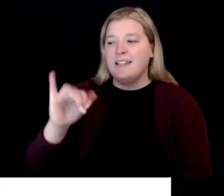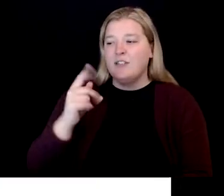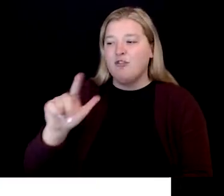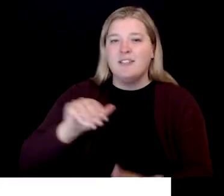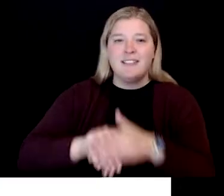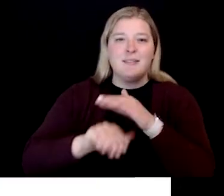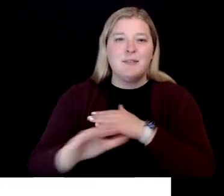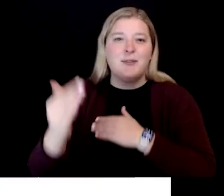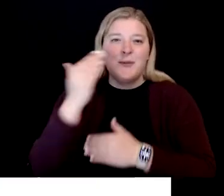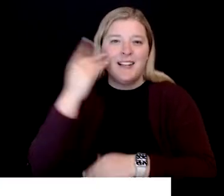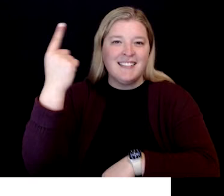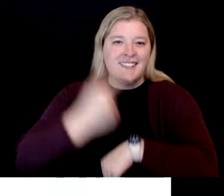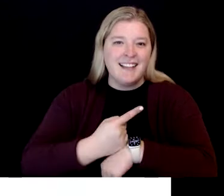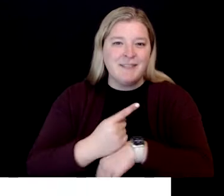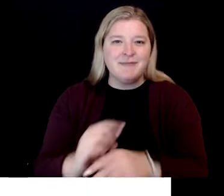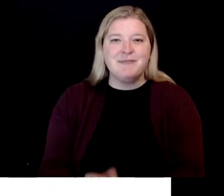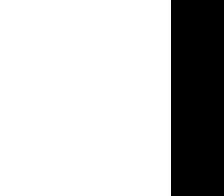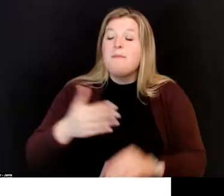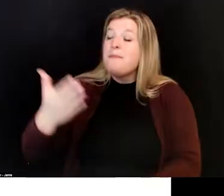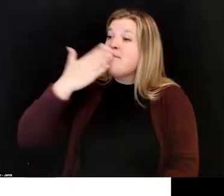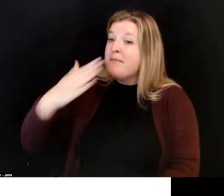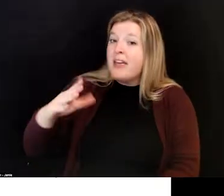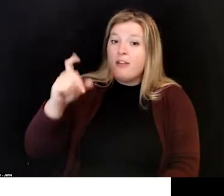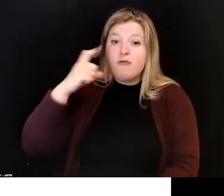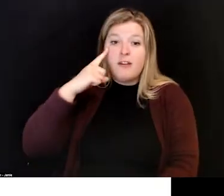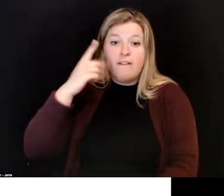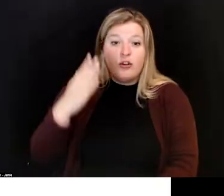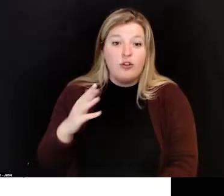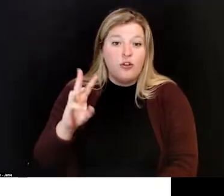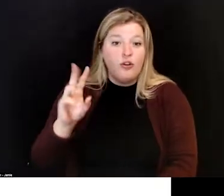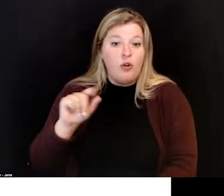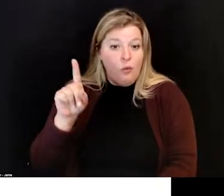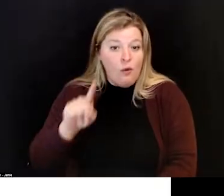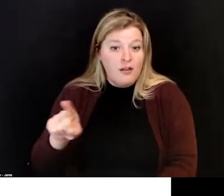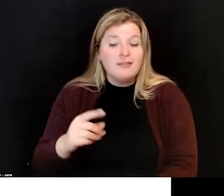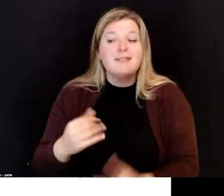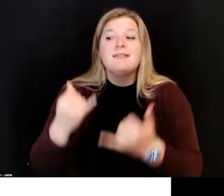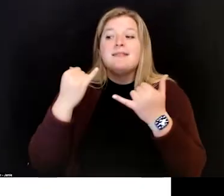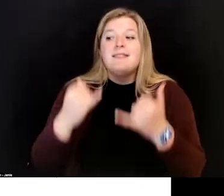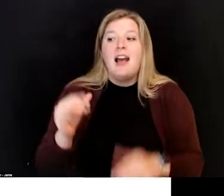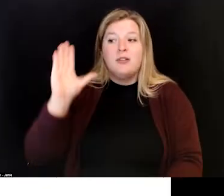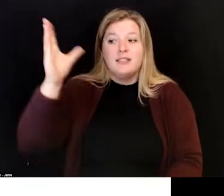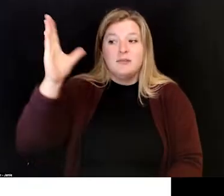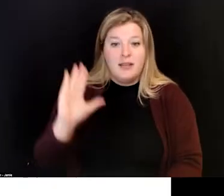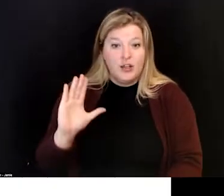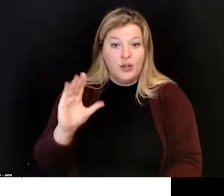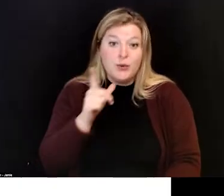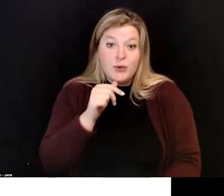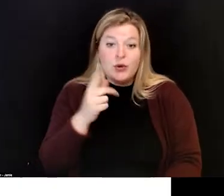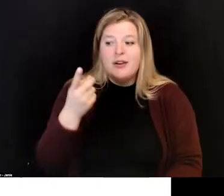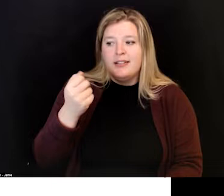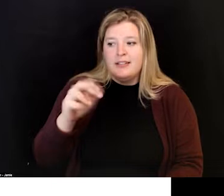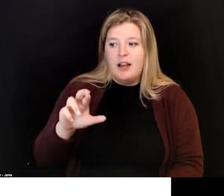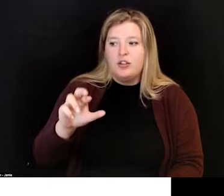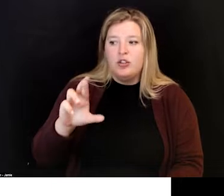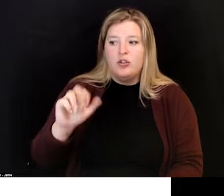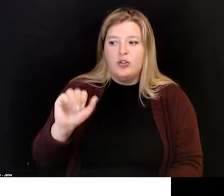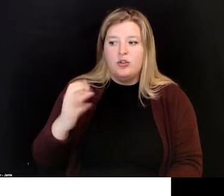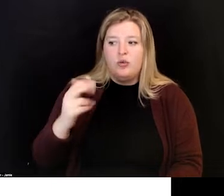[Jay] Thanks to Governor Walz for doing that. Now we're gonna have our speaker. Our speaker is Dr. Rachael Bradley-Montgomery.